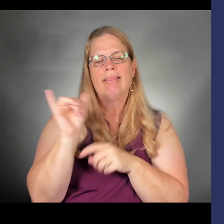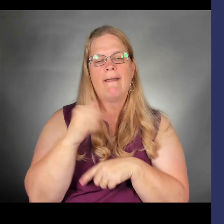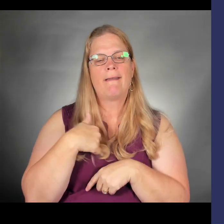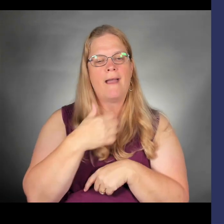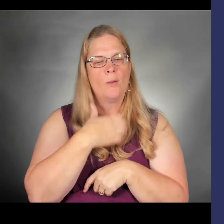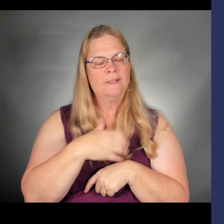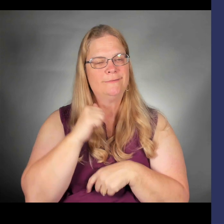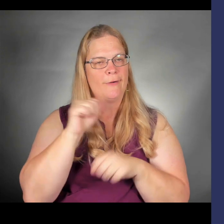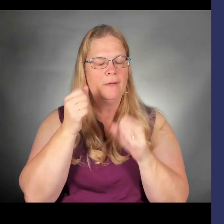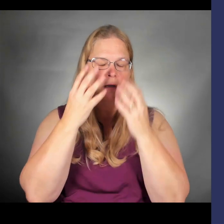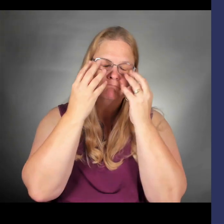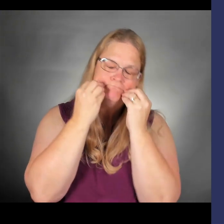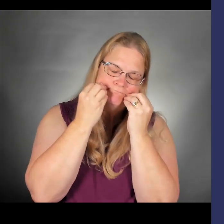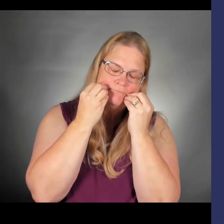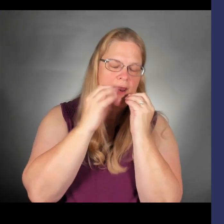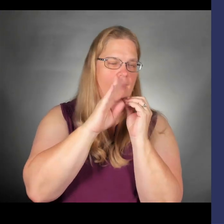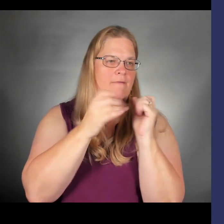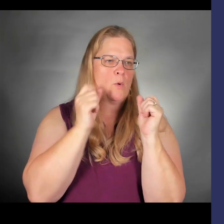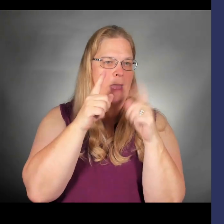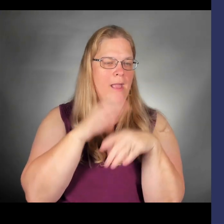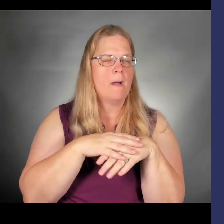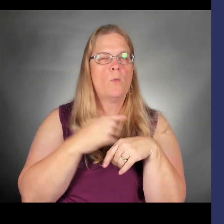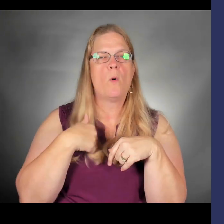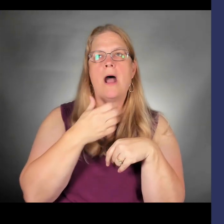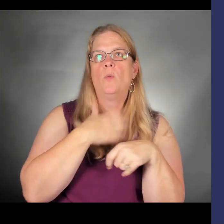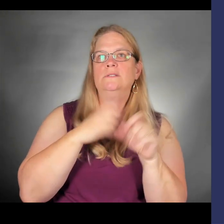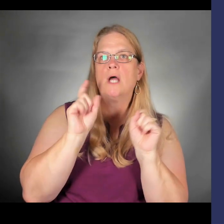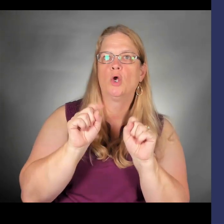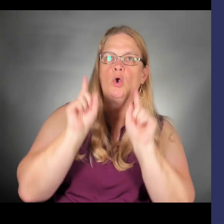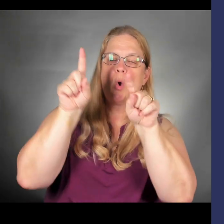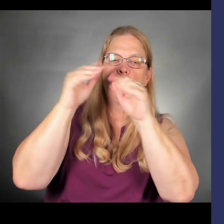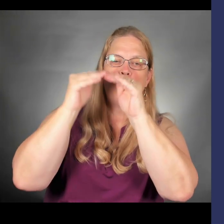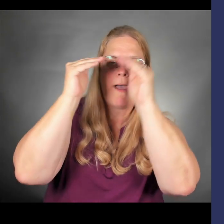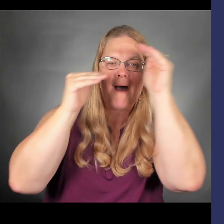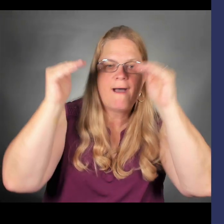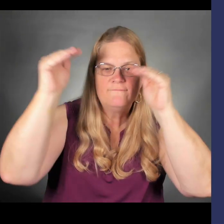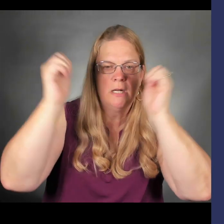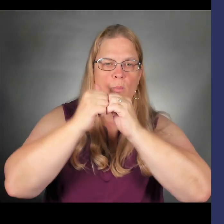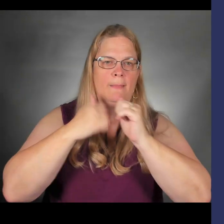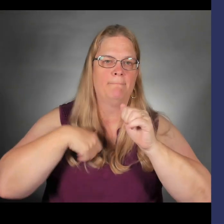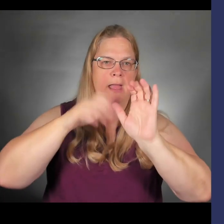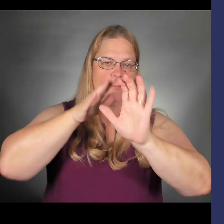An indirect example is more like, "I wish I could fall asleep and never wake up"